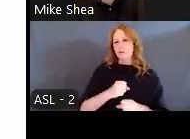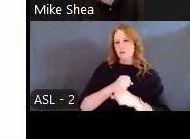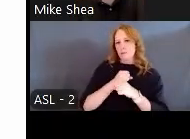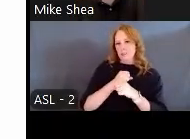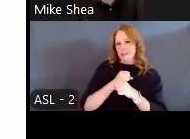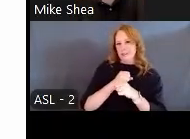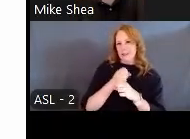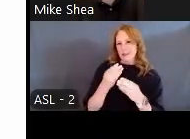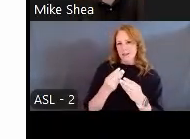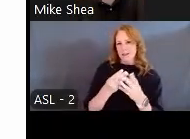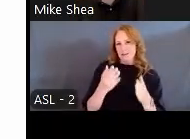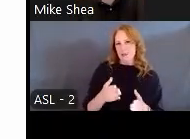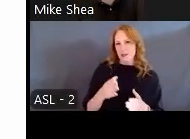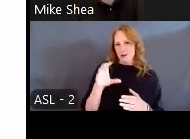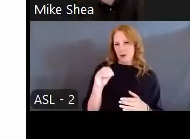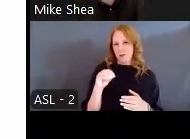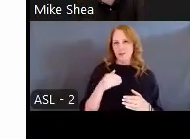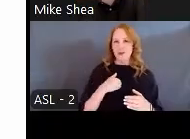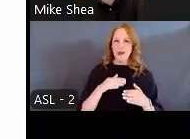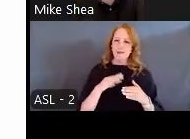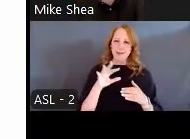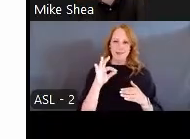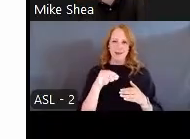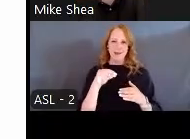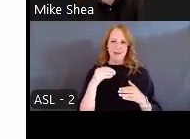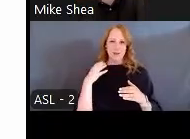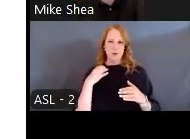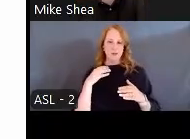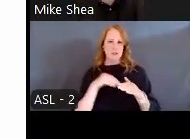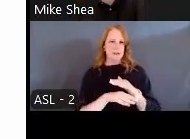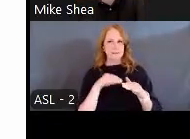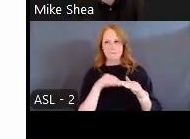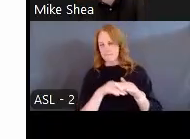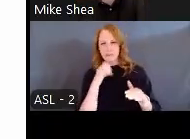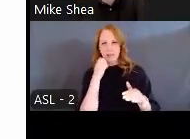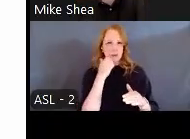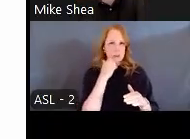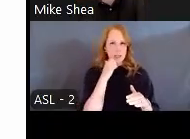supplier companies. We have over 90 coaches who come in daytoday in and out of in and out of every